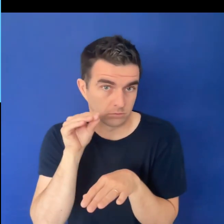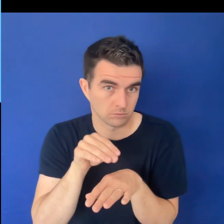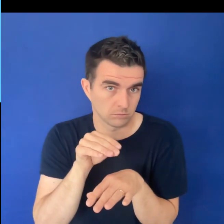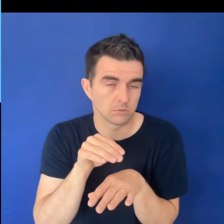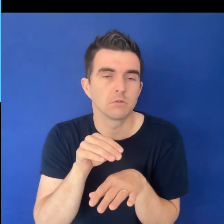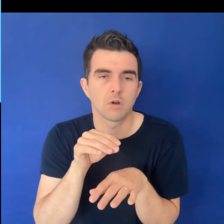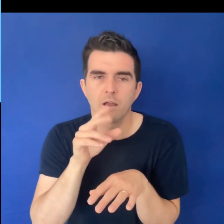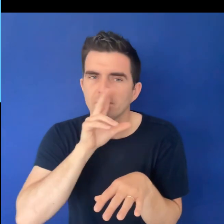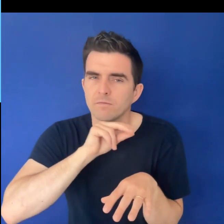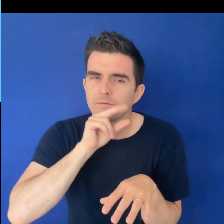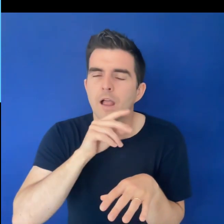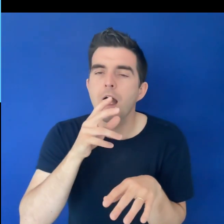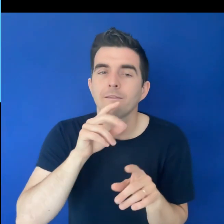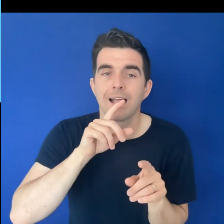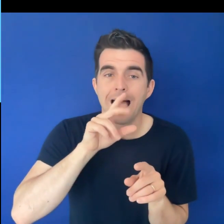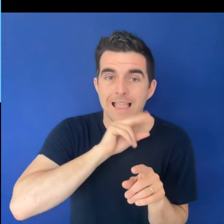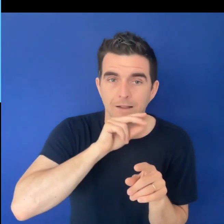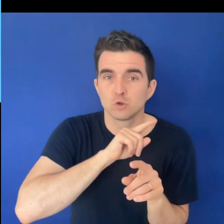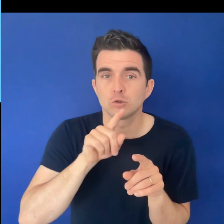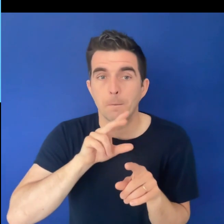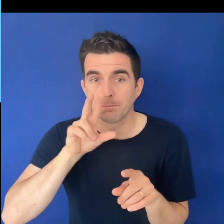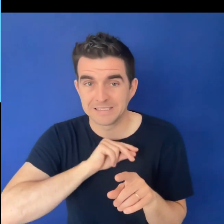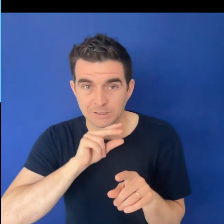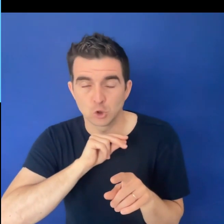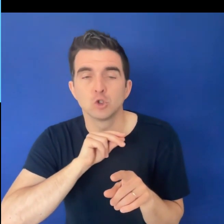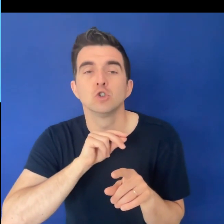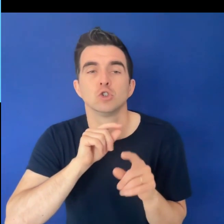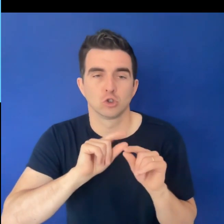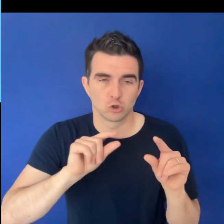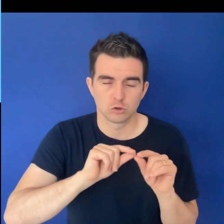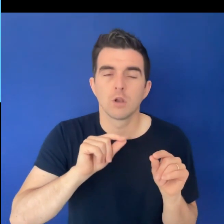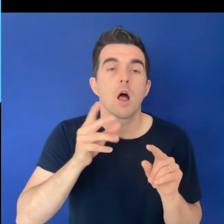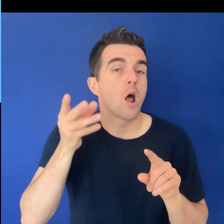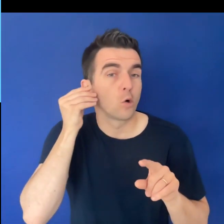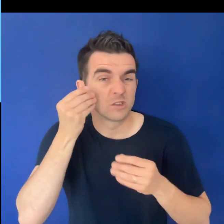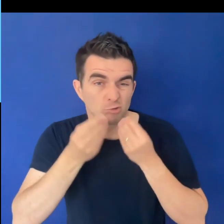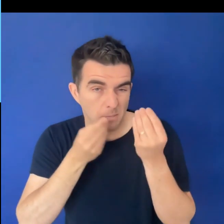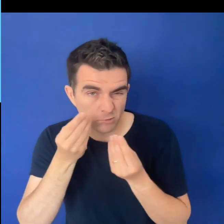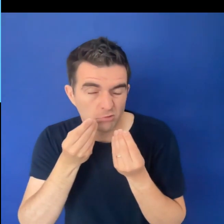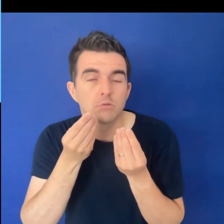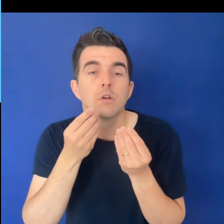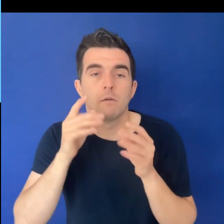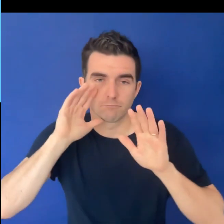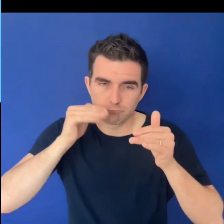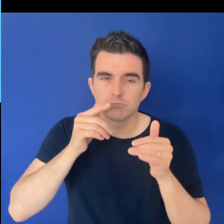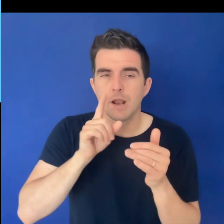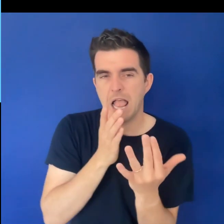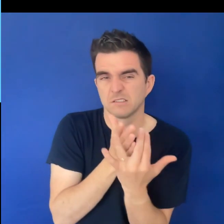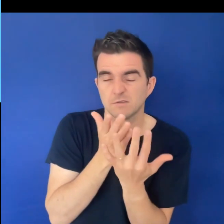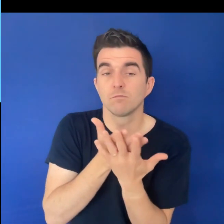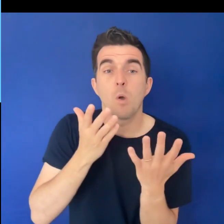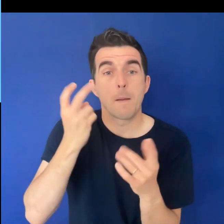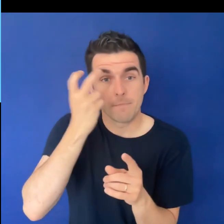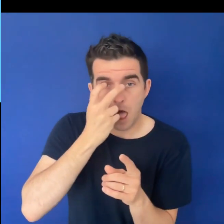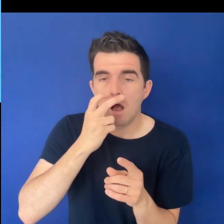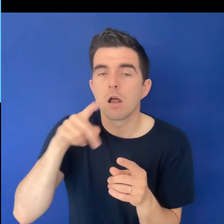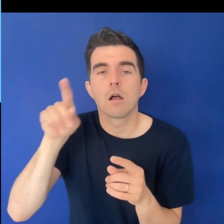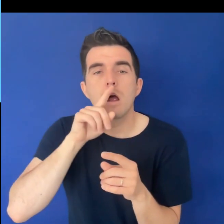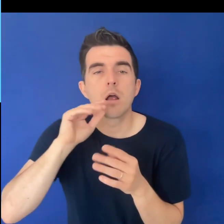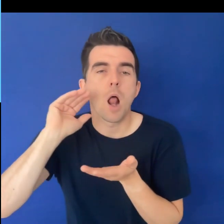It has text to speech and audio description of levels, with a focus on accessibility for blind and low vision players.